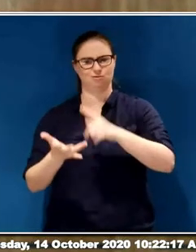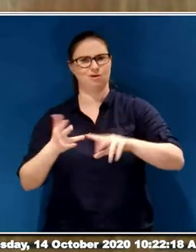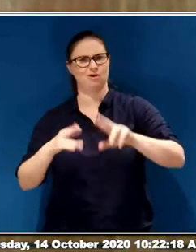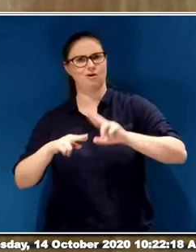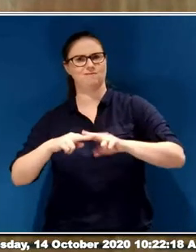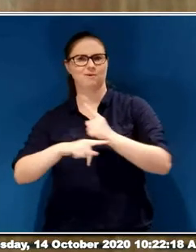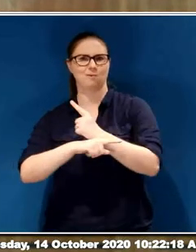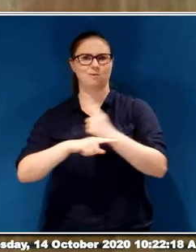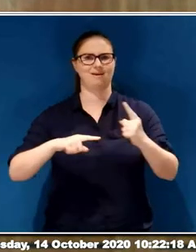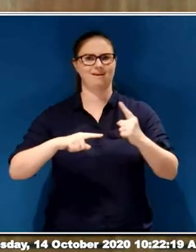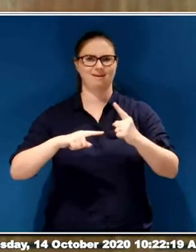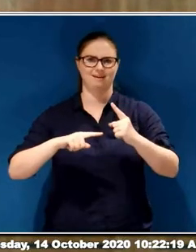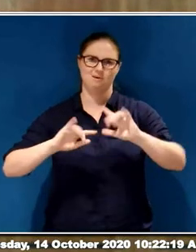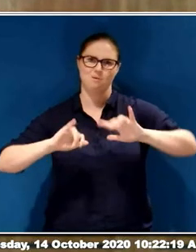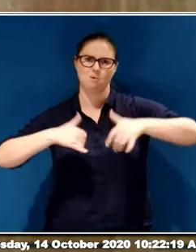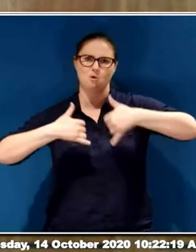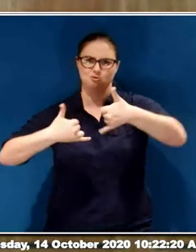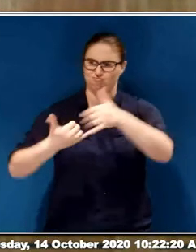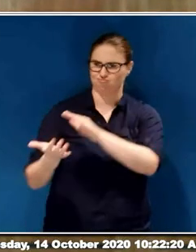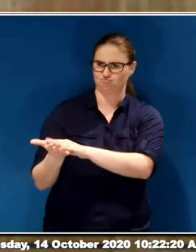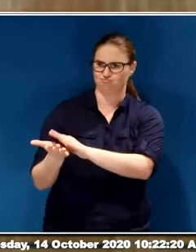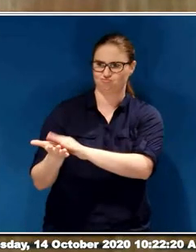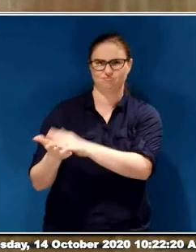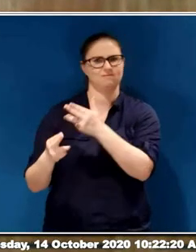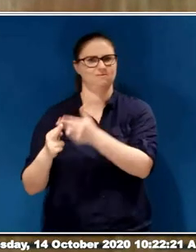I believe the year was so successful because of the planning that was